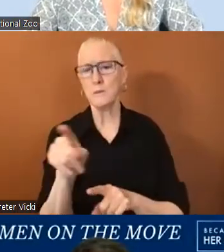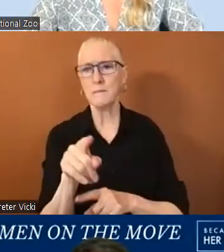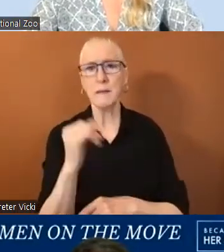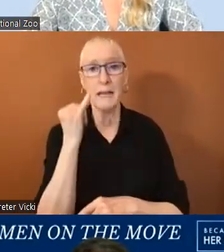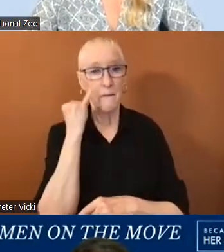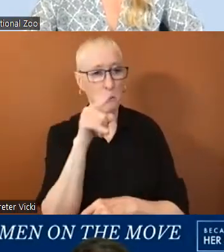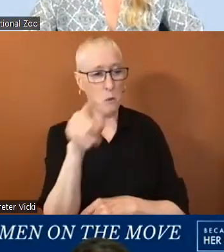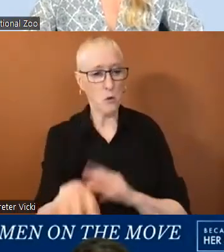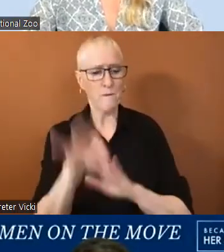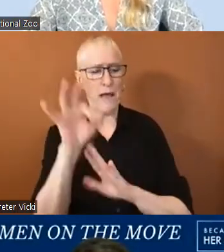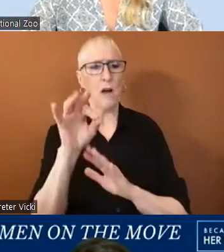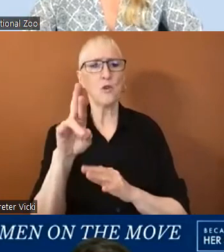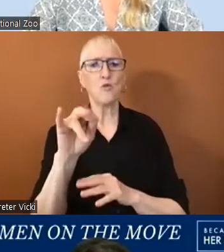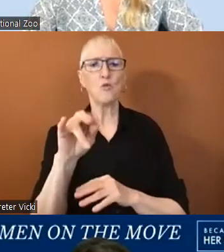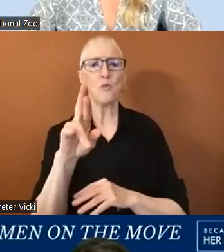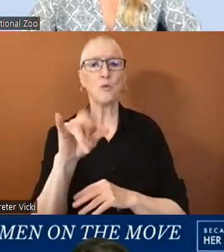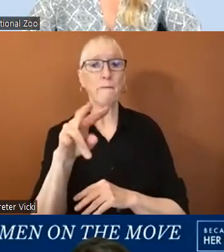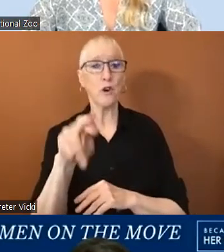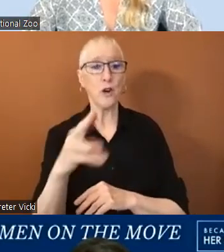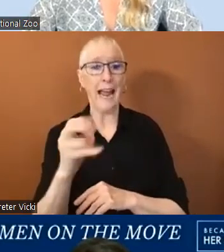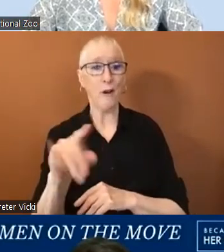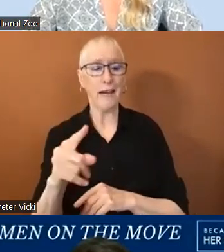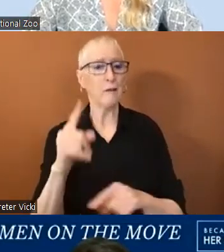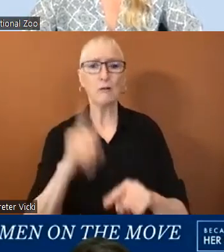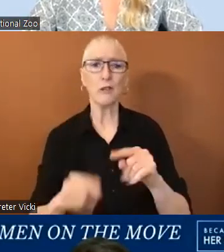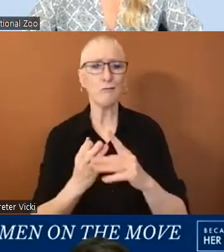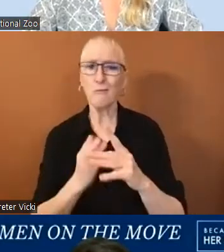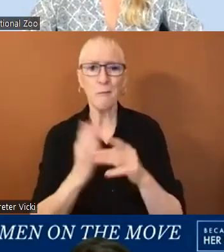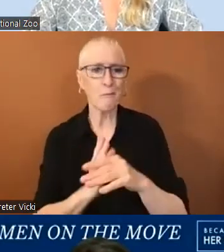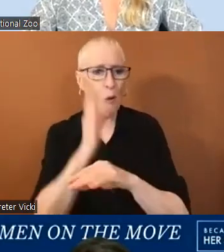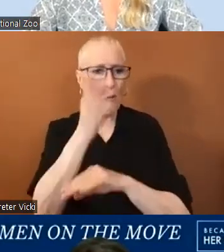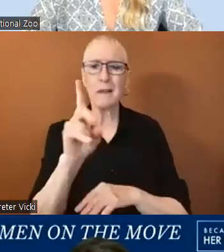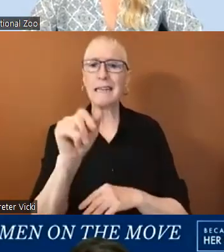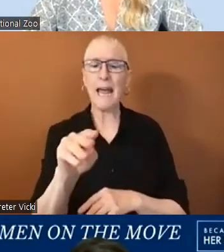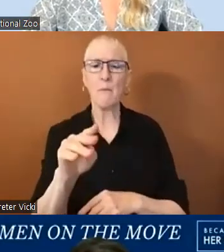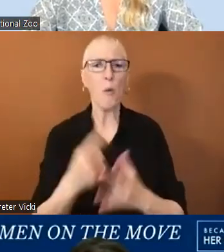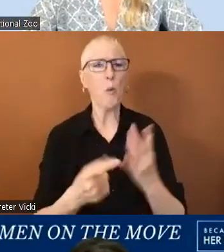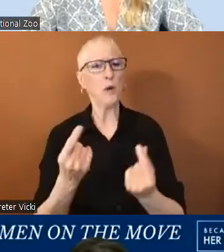that river herring were not able to make it past a dam, what would you do to fix it? A) We have leave